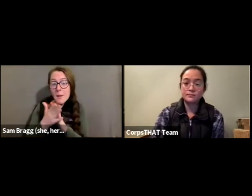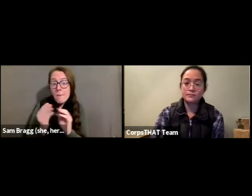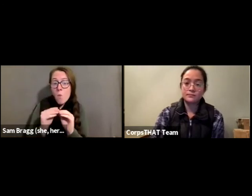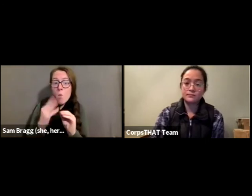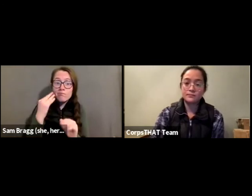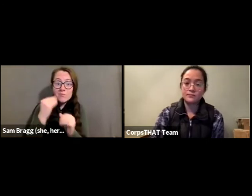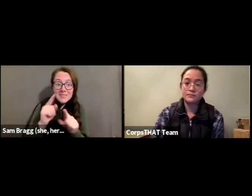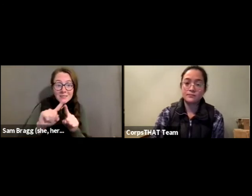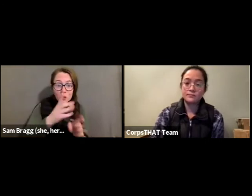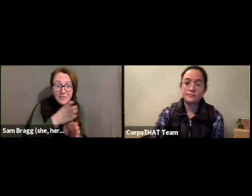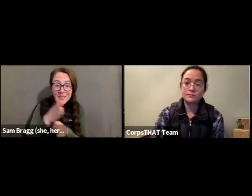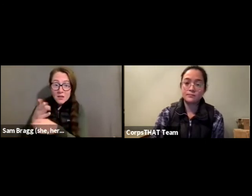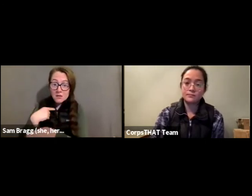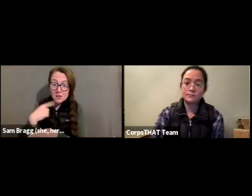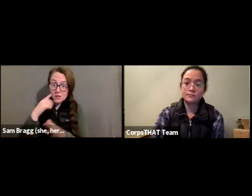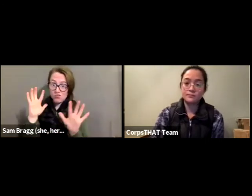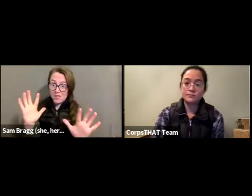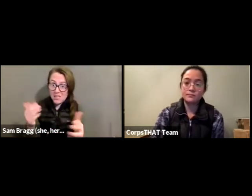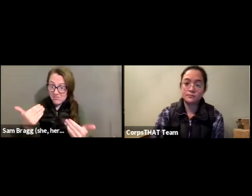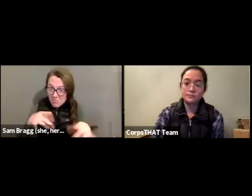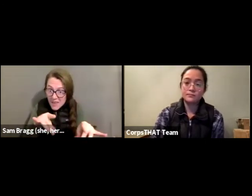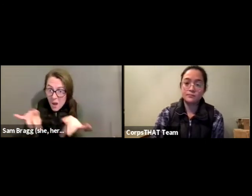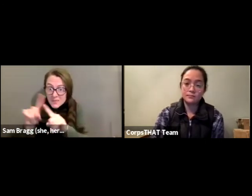wonderful if you can have training beforehand or get experience in different fields that'd